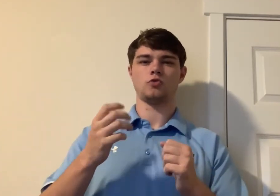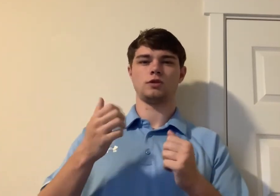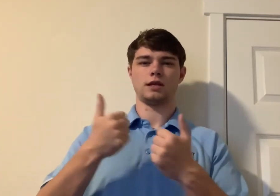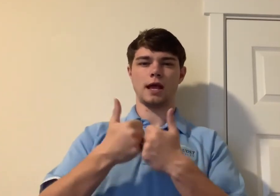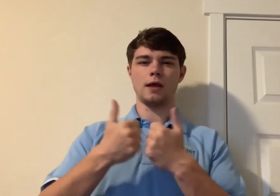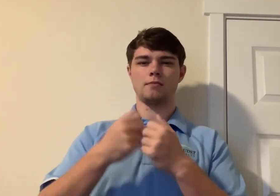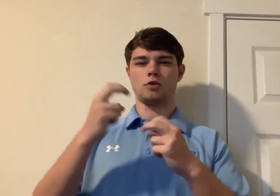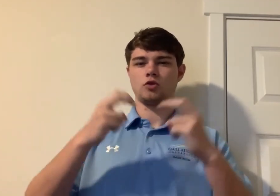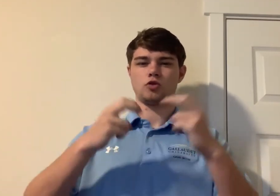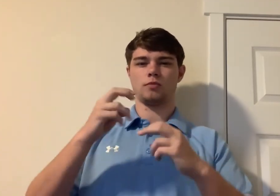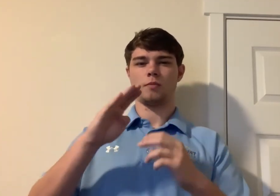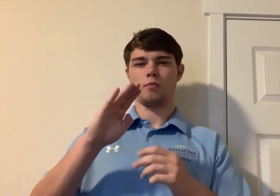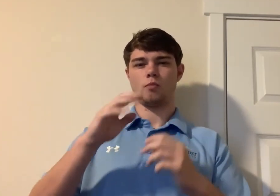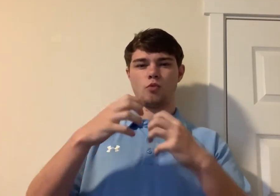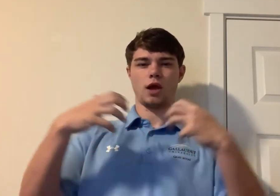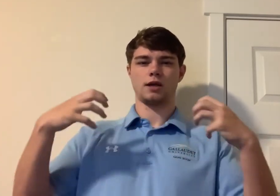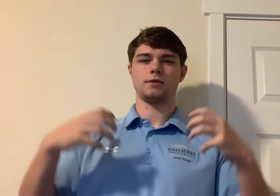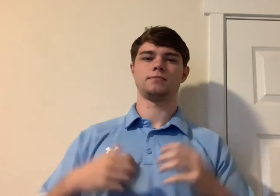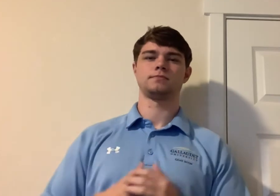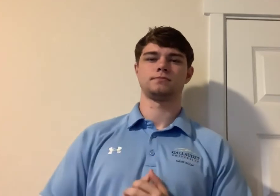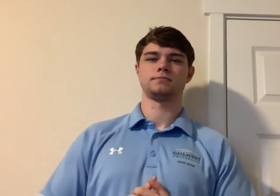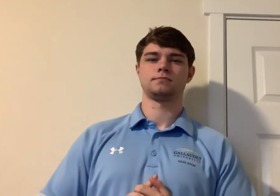There, you can see players, games, and brackets.